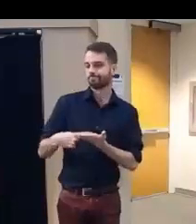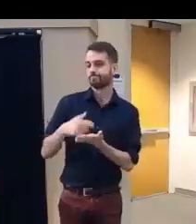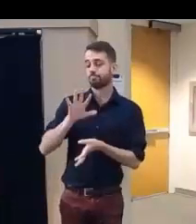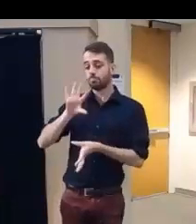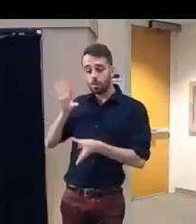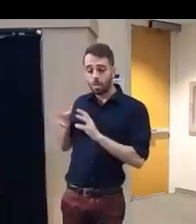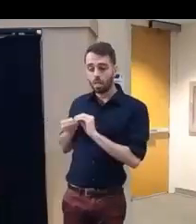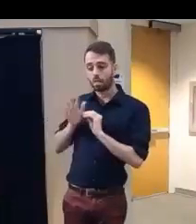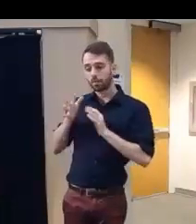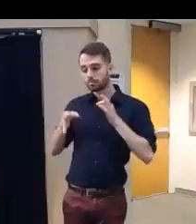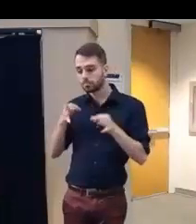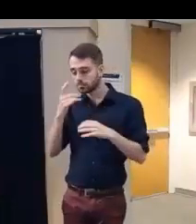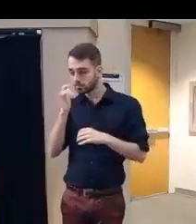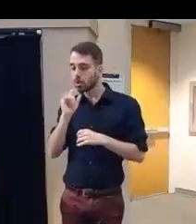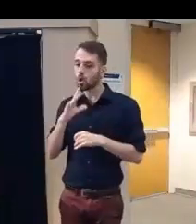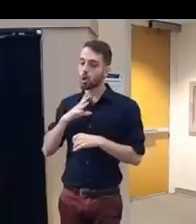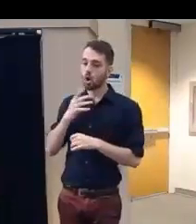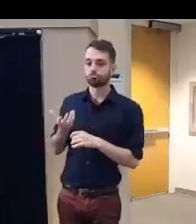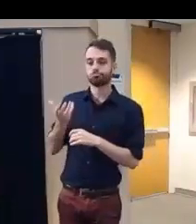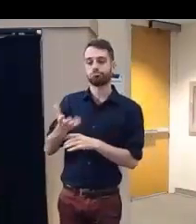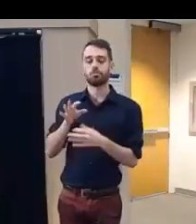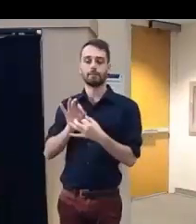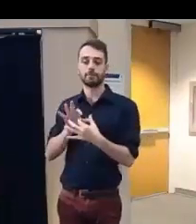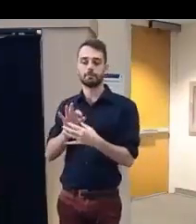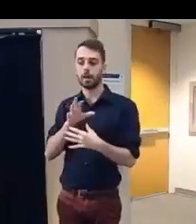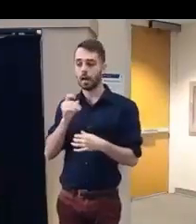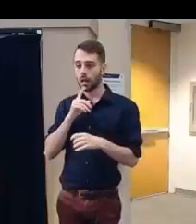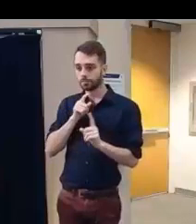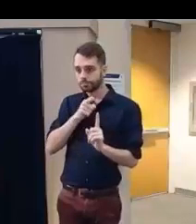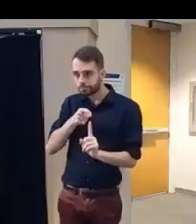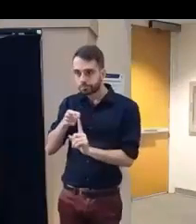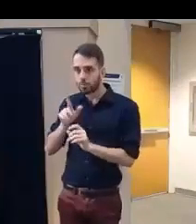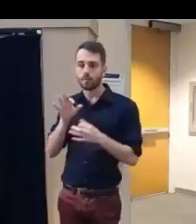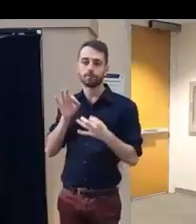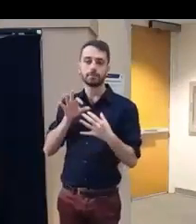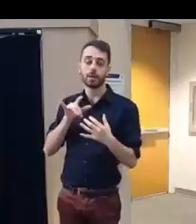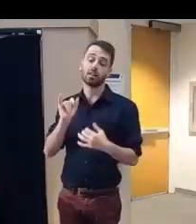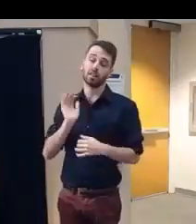and help them work through how to improve those things that's our job so the usefulness to the